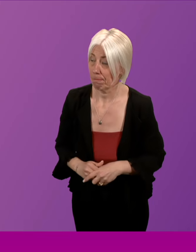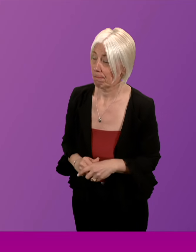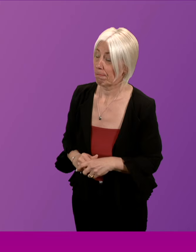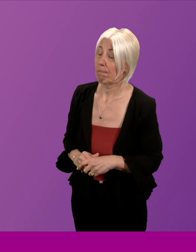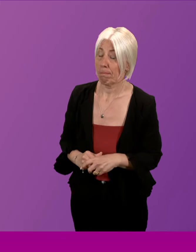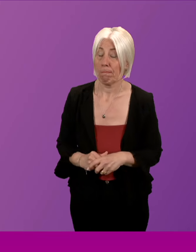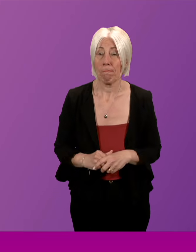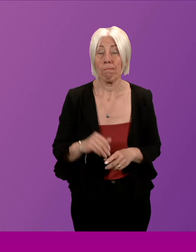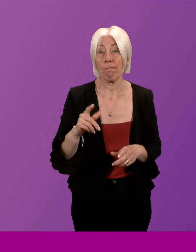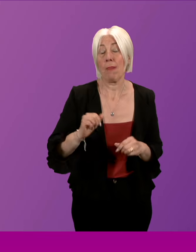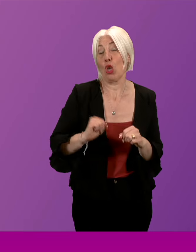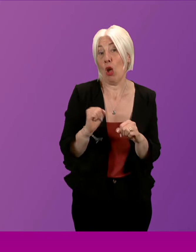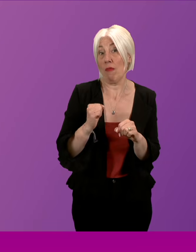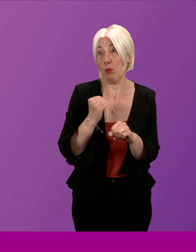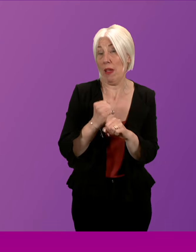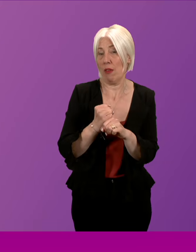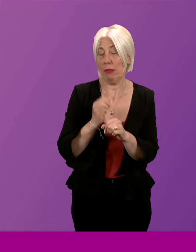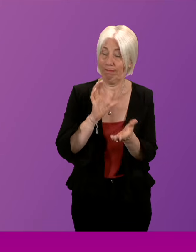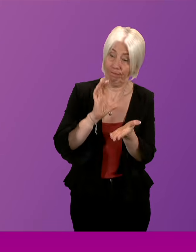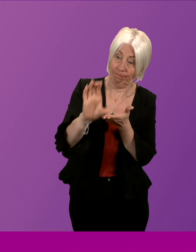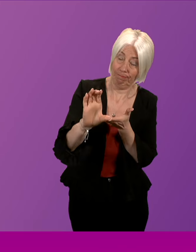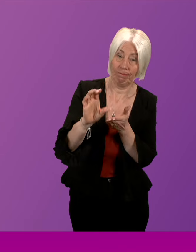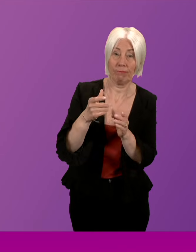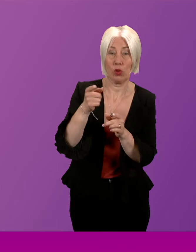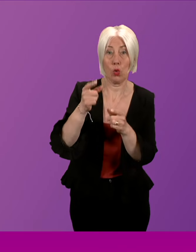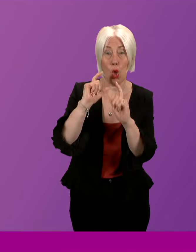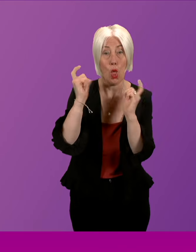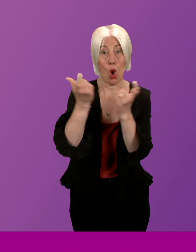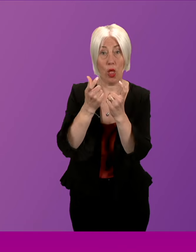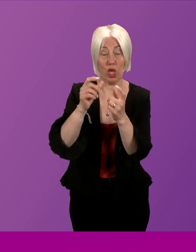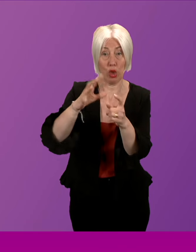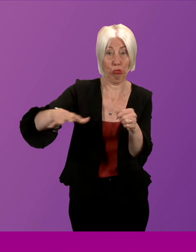The Government has provided additional financial support to the college sector in its most recent